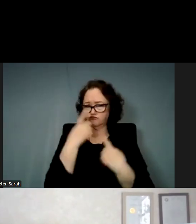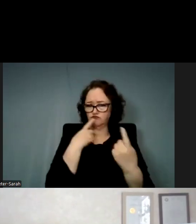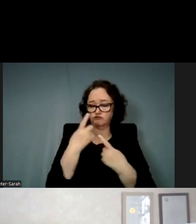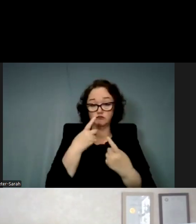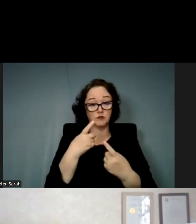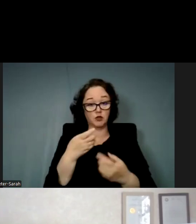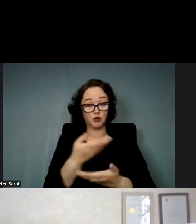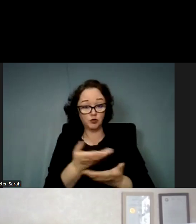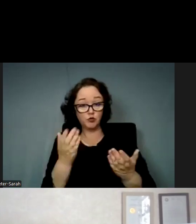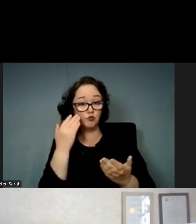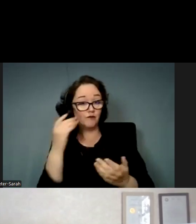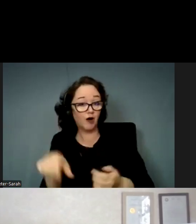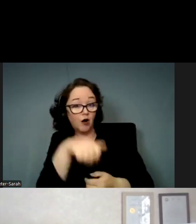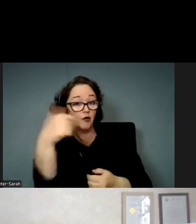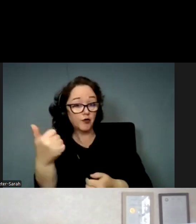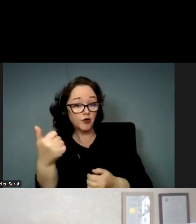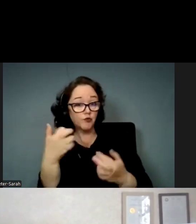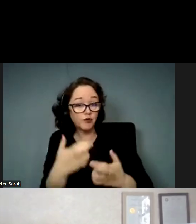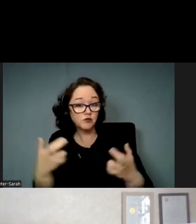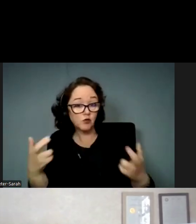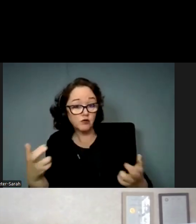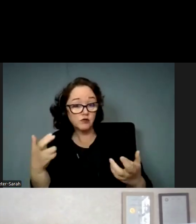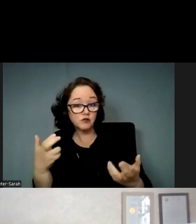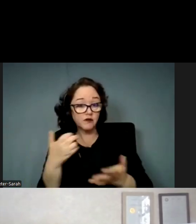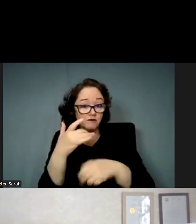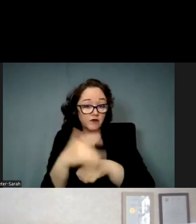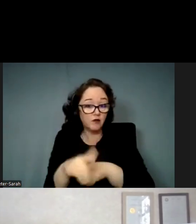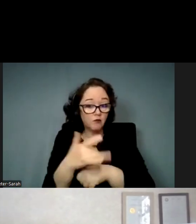of any other resources that are available for helping people to